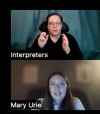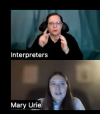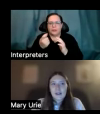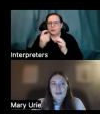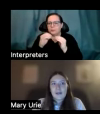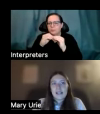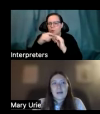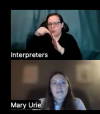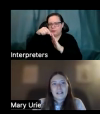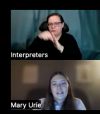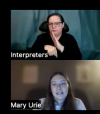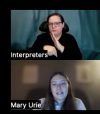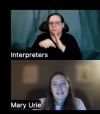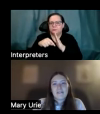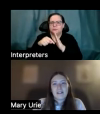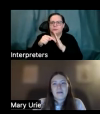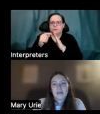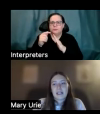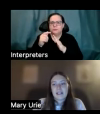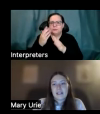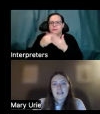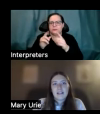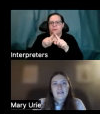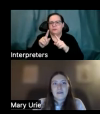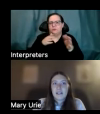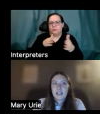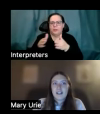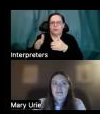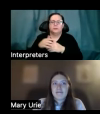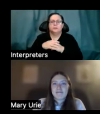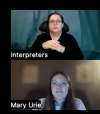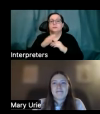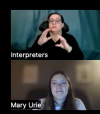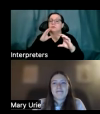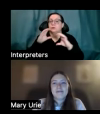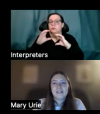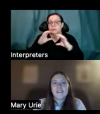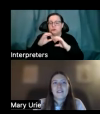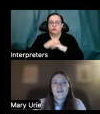into some of these different methods, communication. So